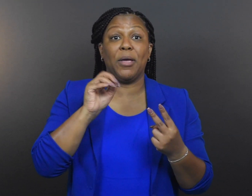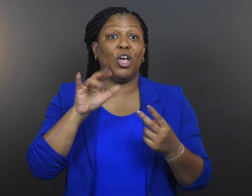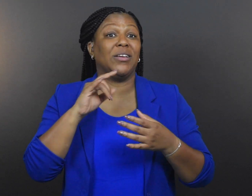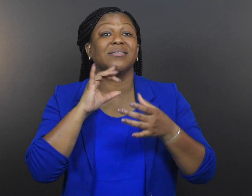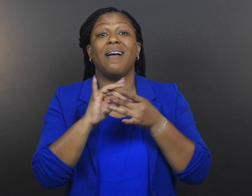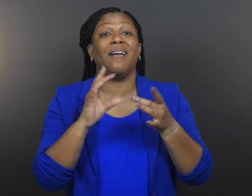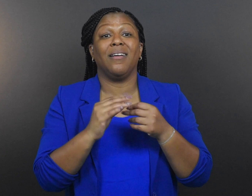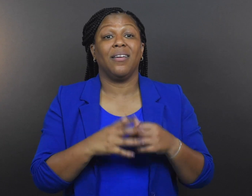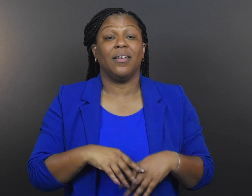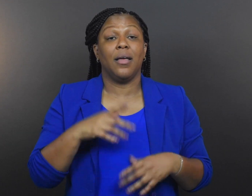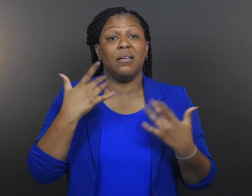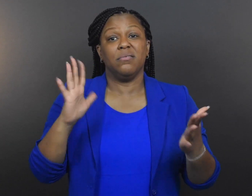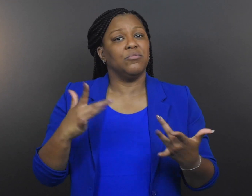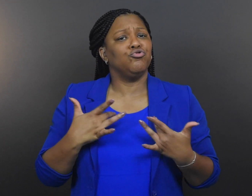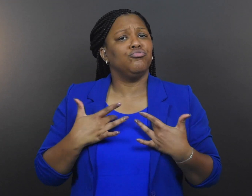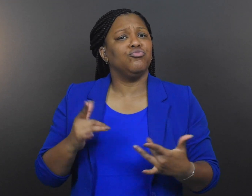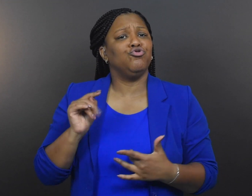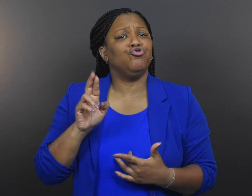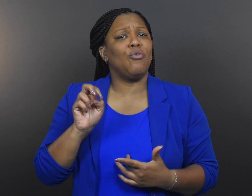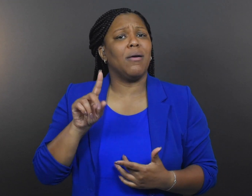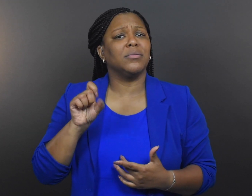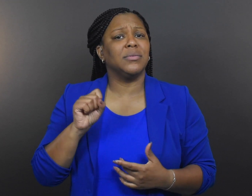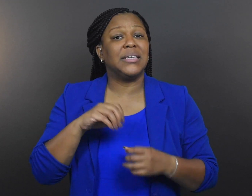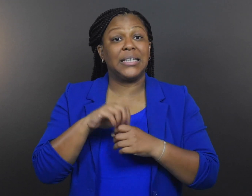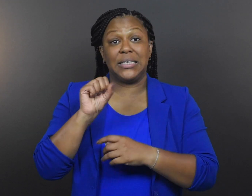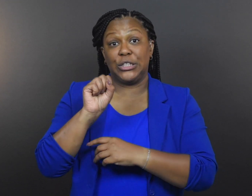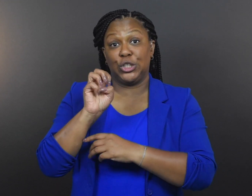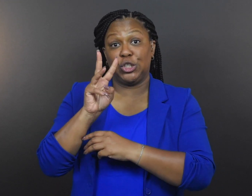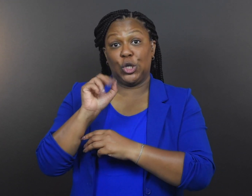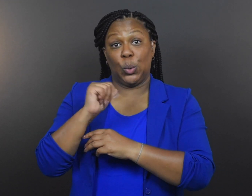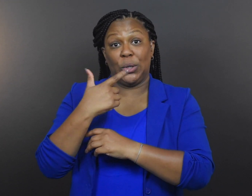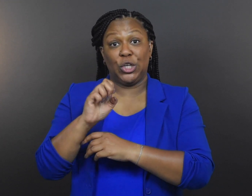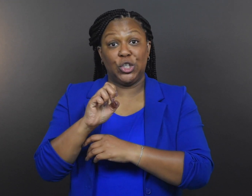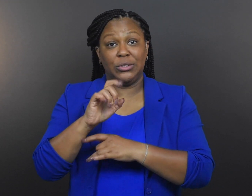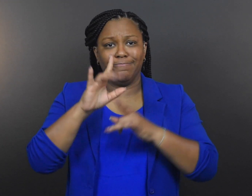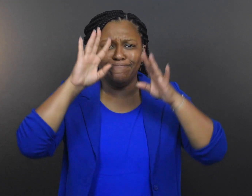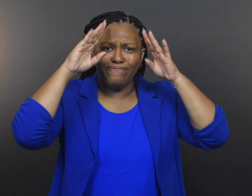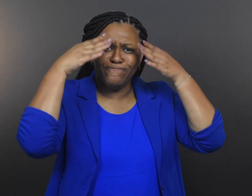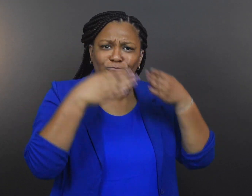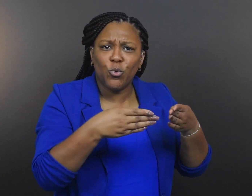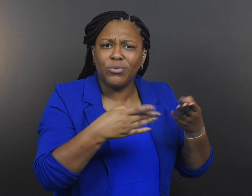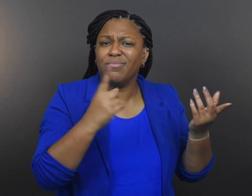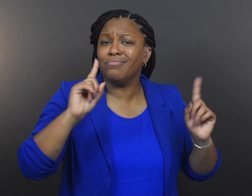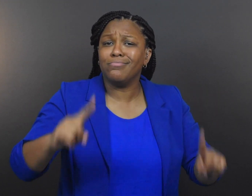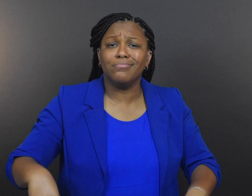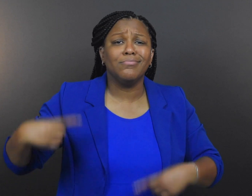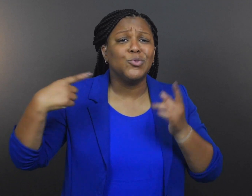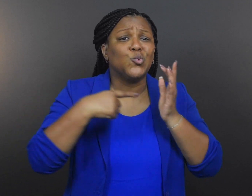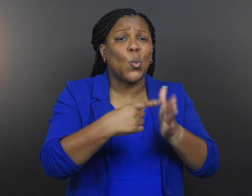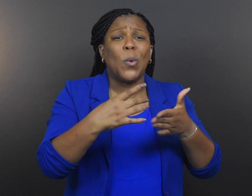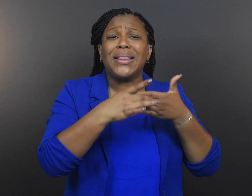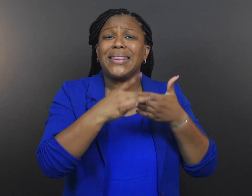“The trends in the sewage concentration have been shown to be a leading indicator in numbers